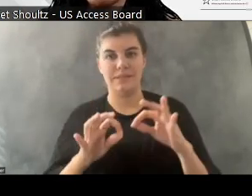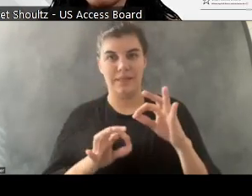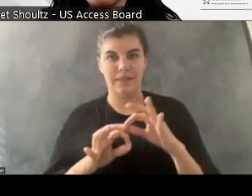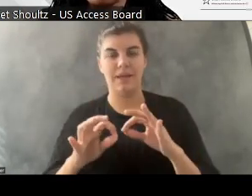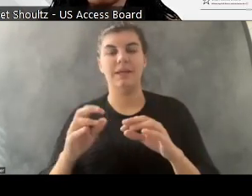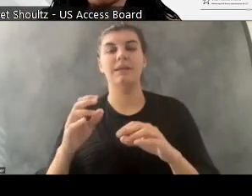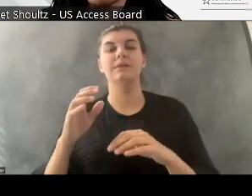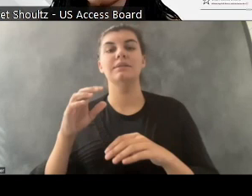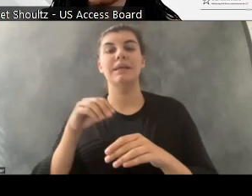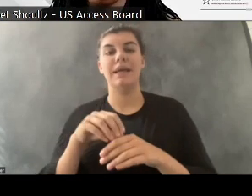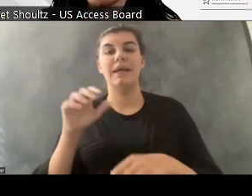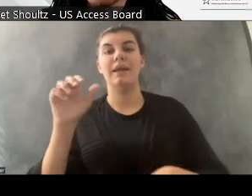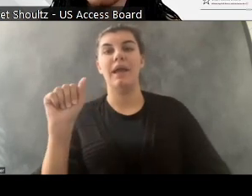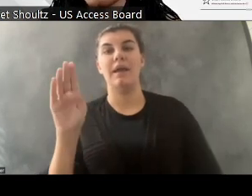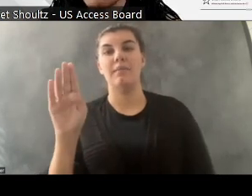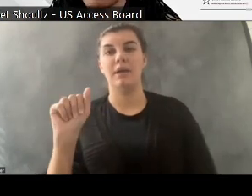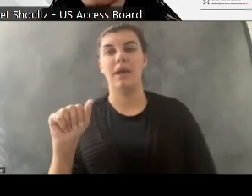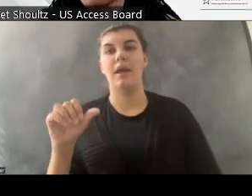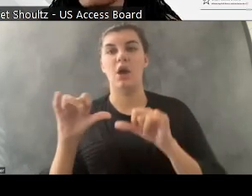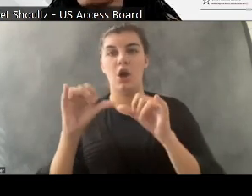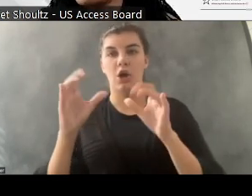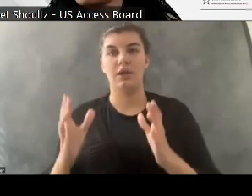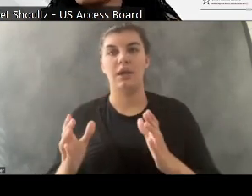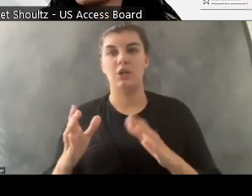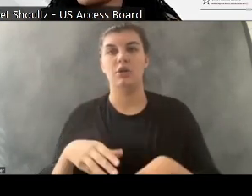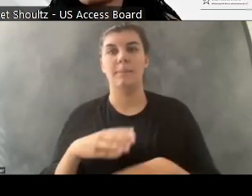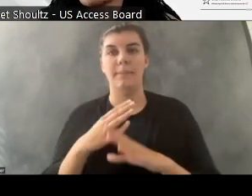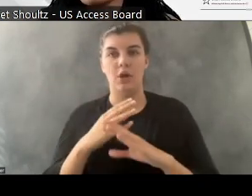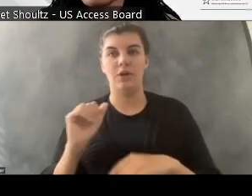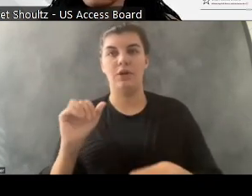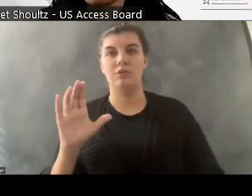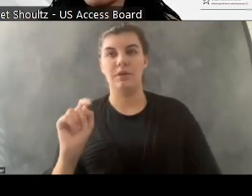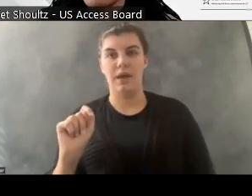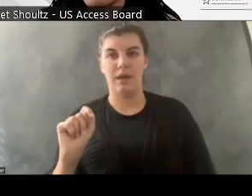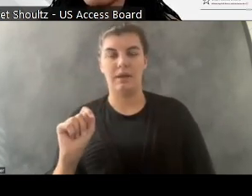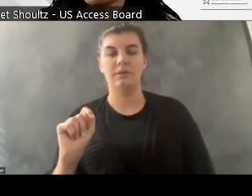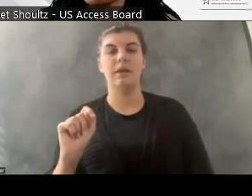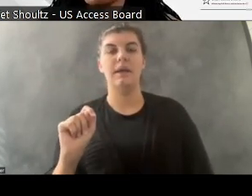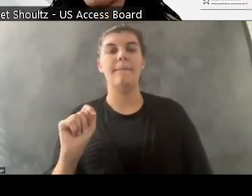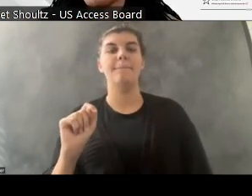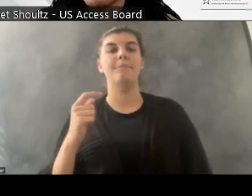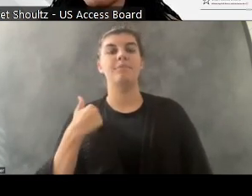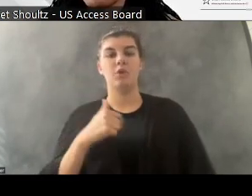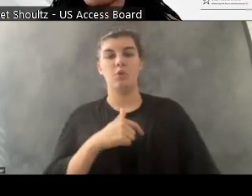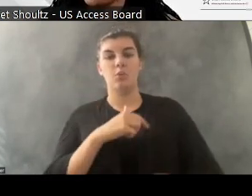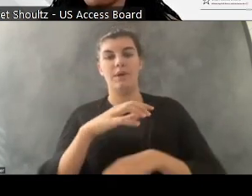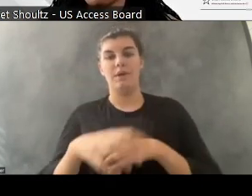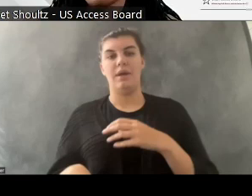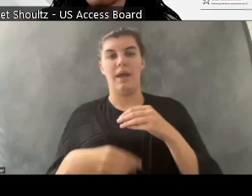ABA, the Architectural Barriers Act. So to address that we added a provision at